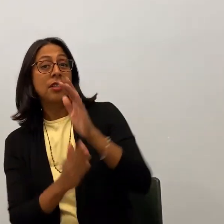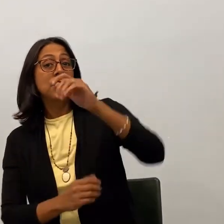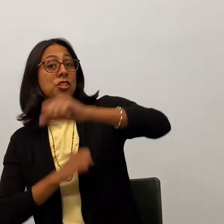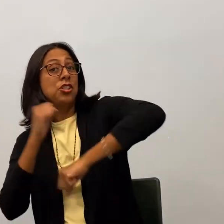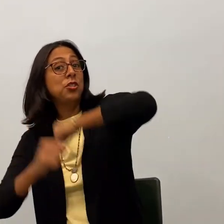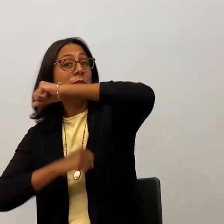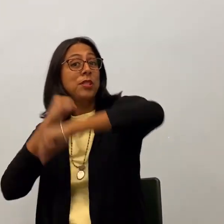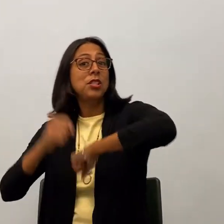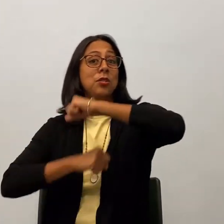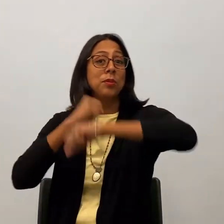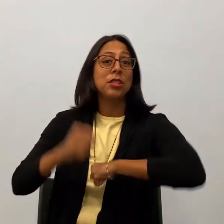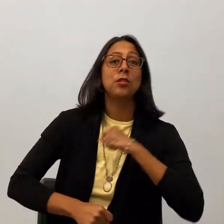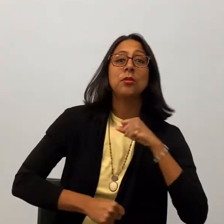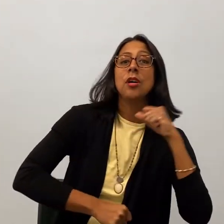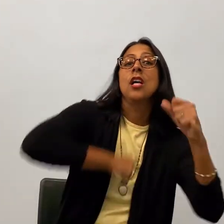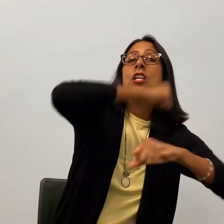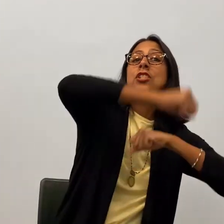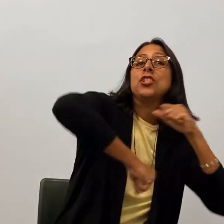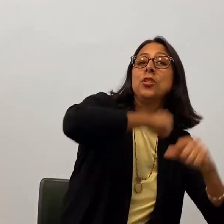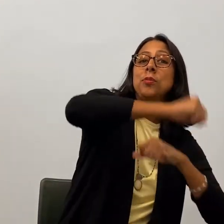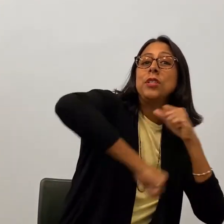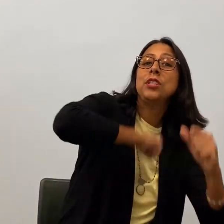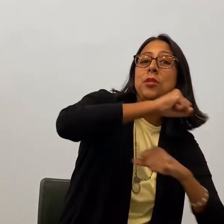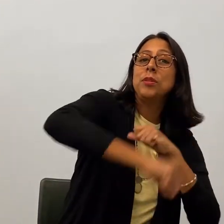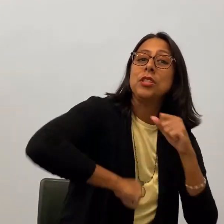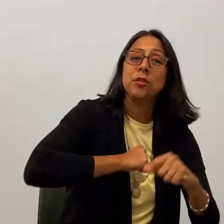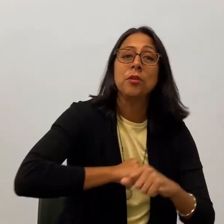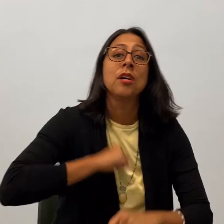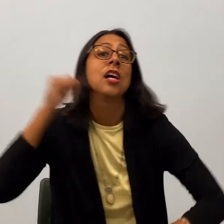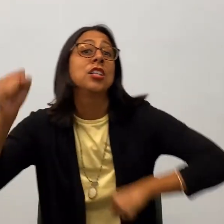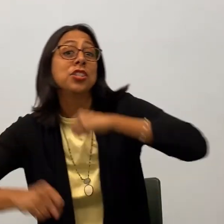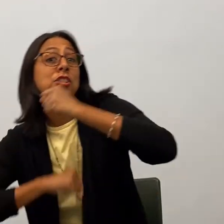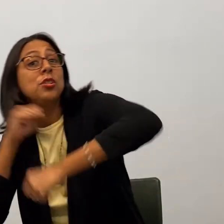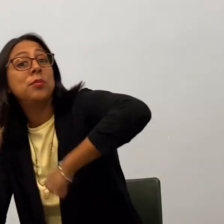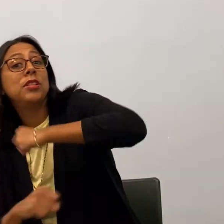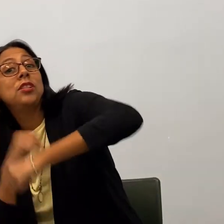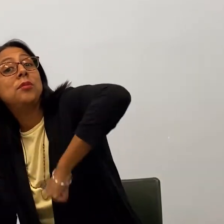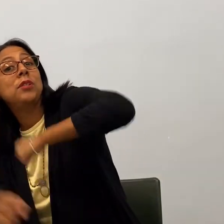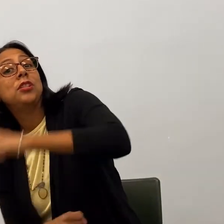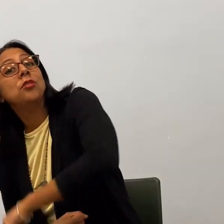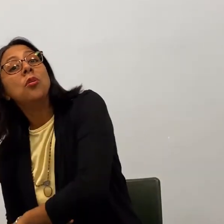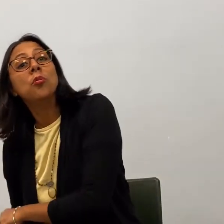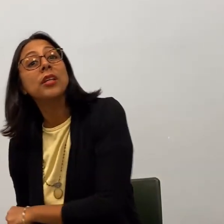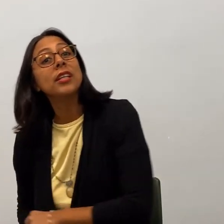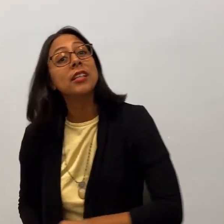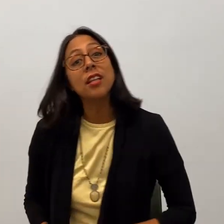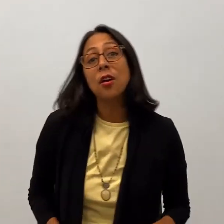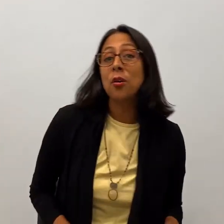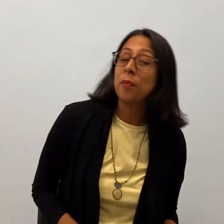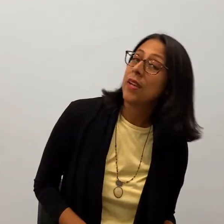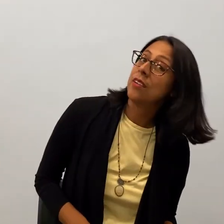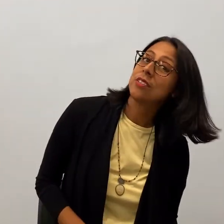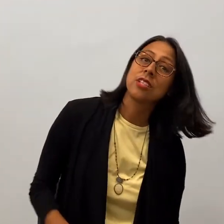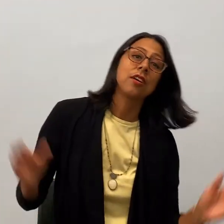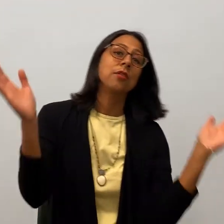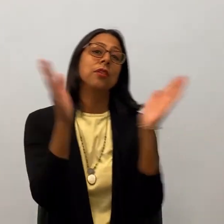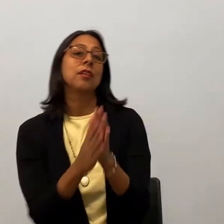[clap] shoo bee doo bee doo Shoo bee doo bee do shoo bee doo bee do We know bears go